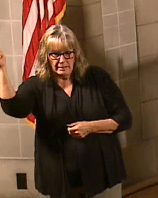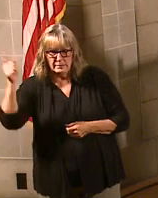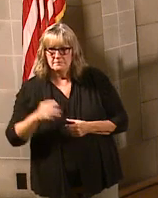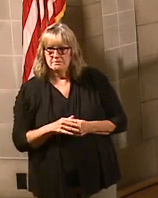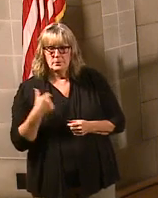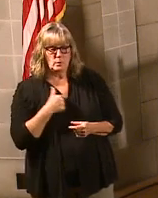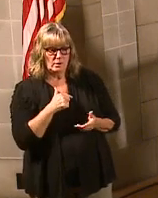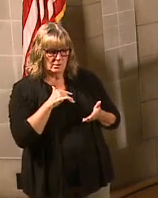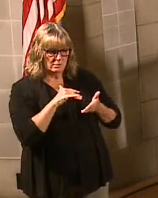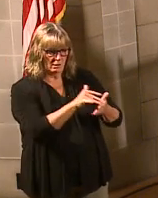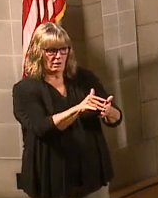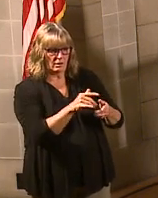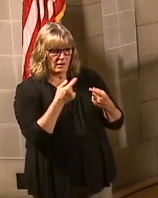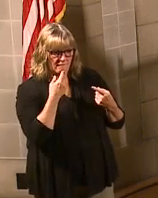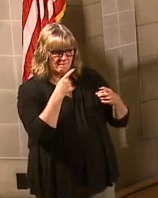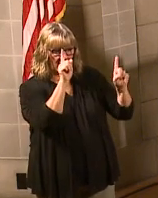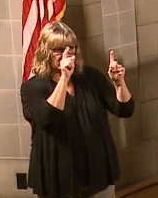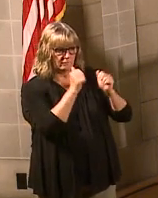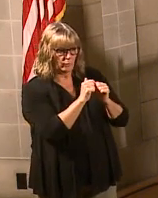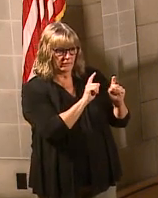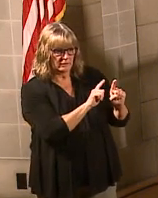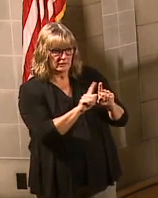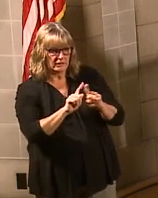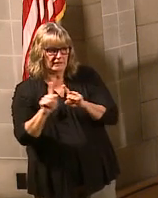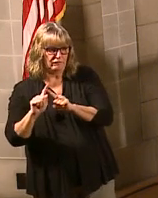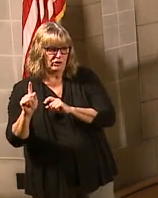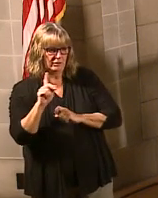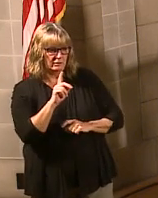ANTIBODY THERAPY EXCEPT TO SAY